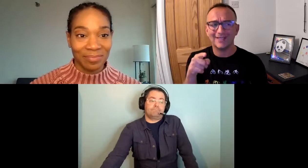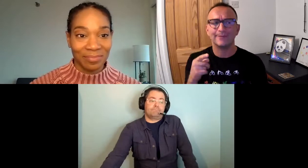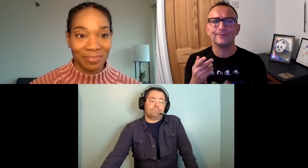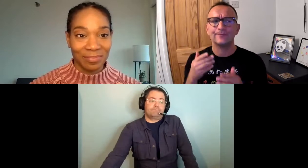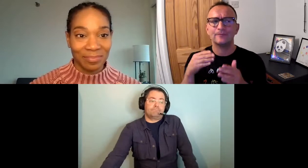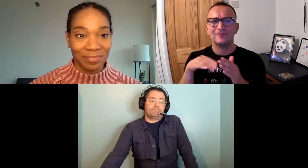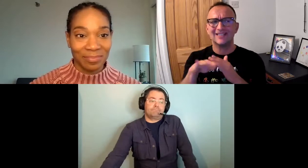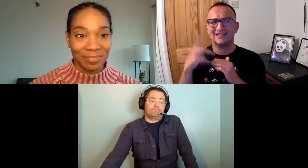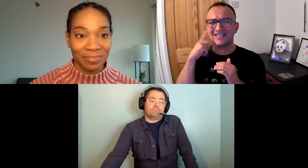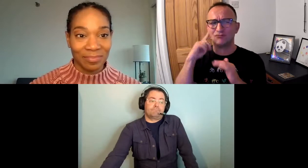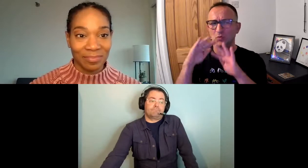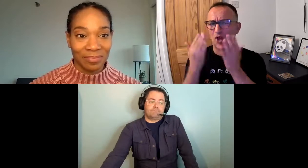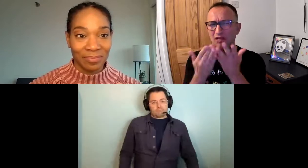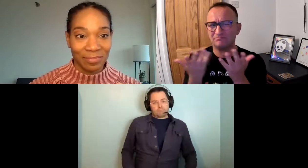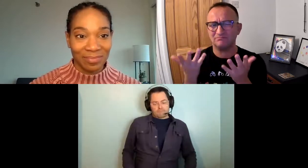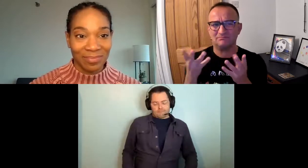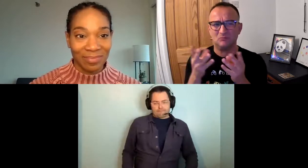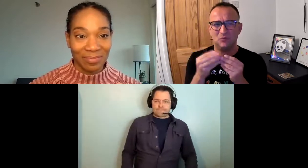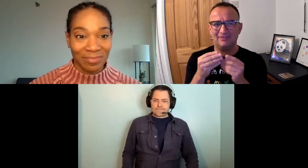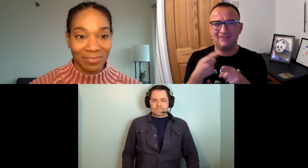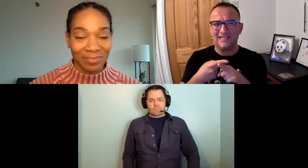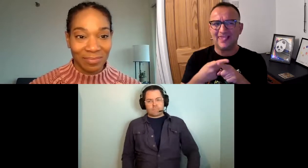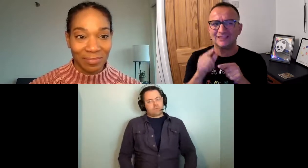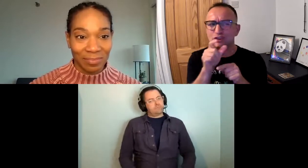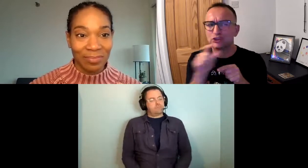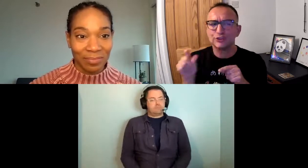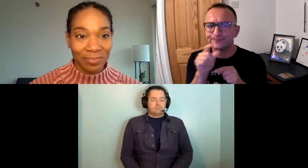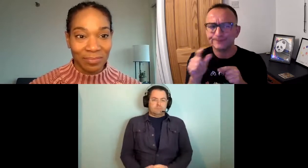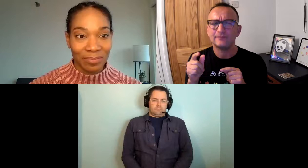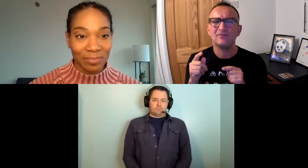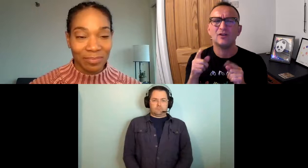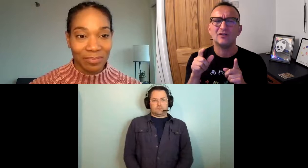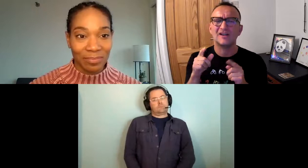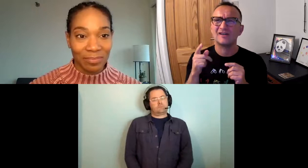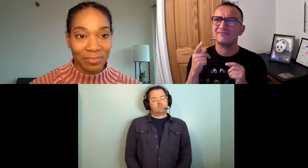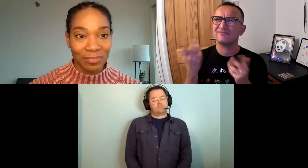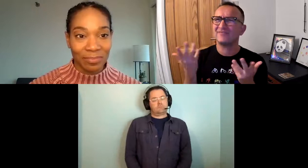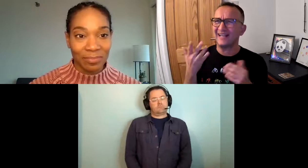in general with use of English.